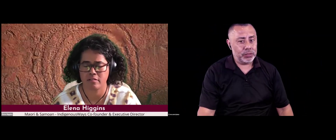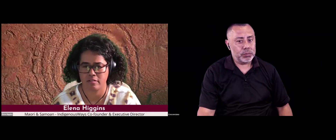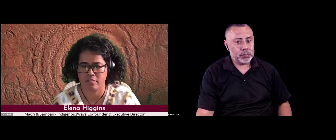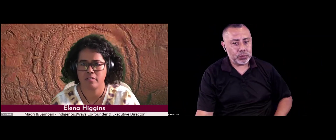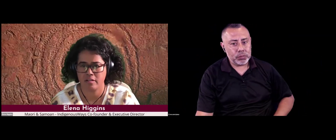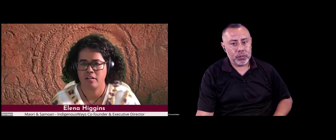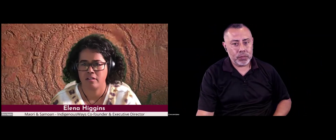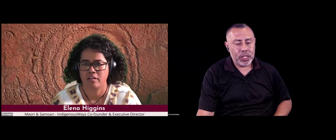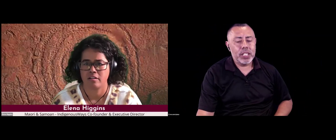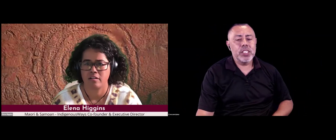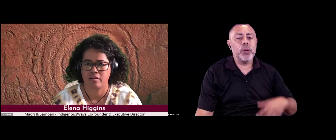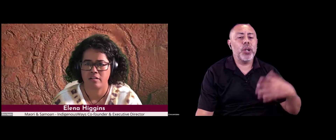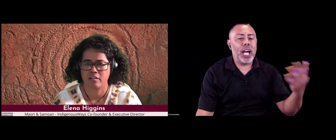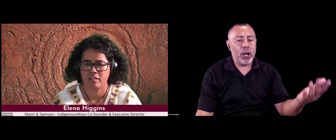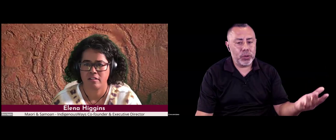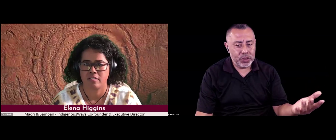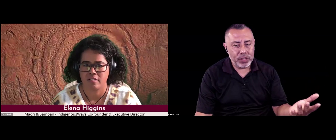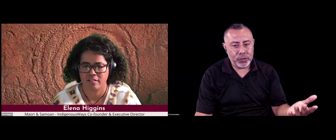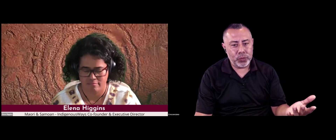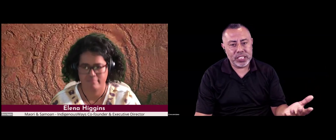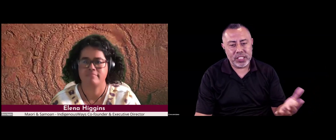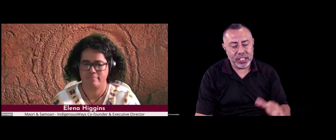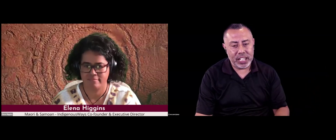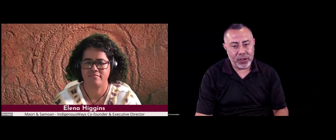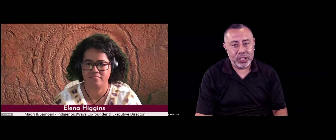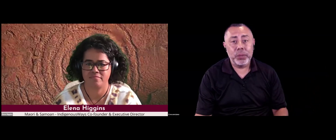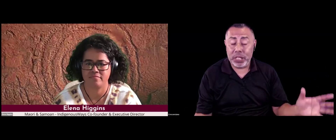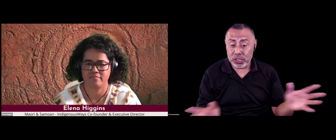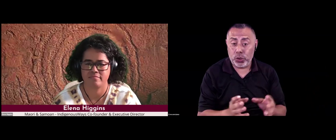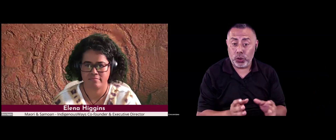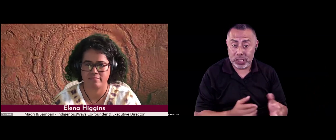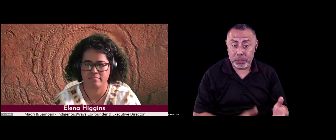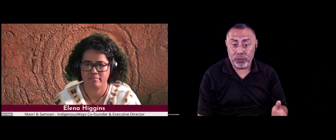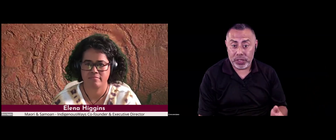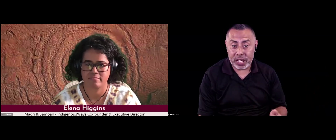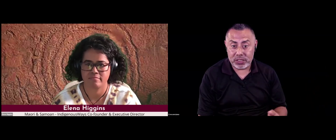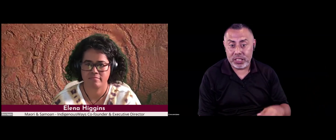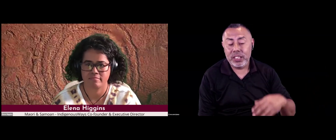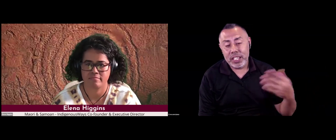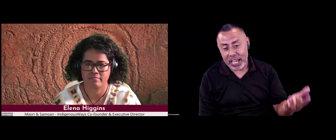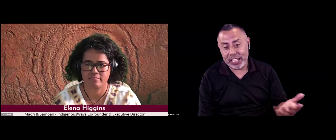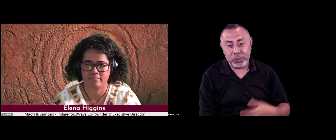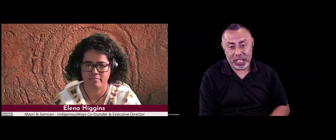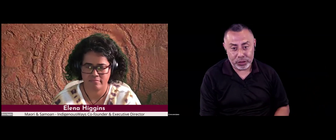Yeah. Some are out of the res, not in the area, but as a total it's about 4,000.